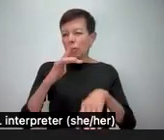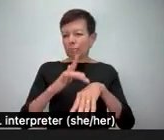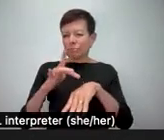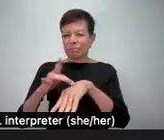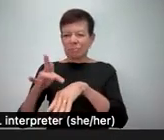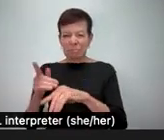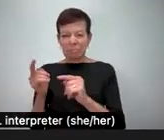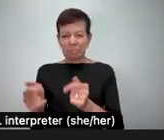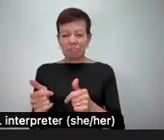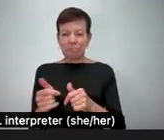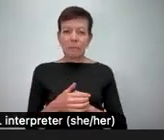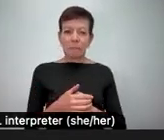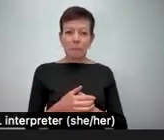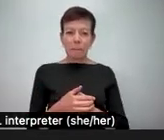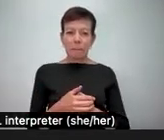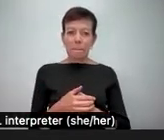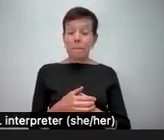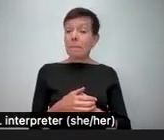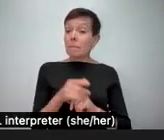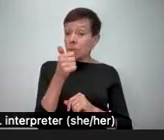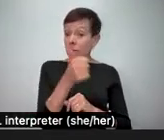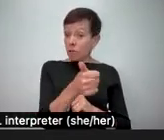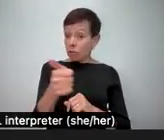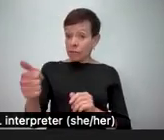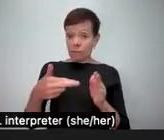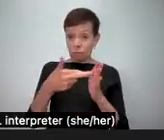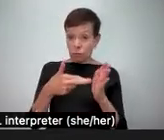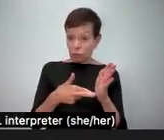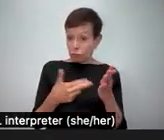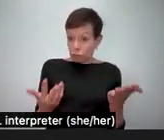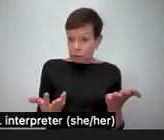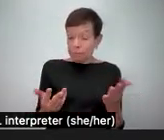when you're registered ,when you're registering, it's just going to ask for all of the information